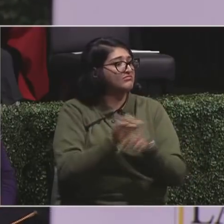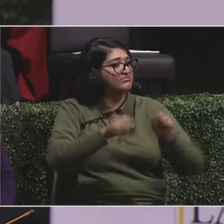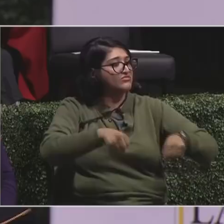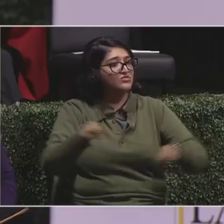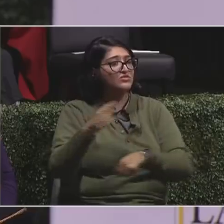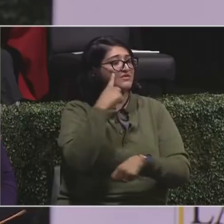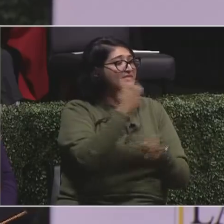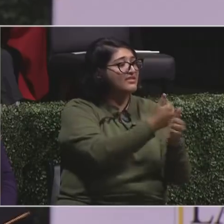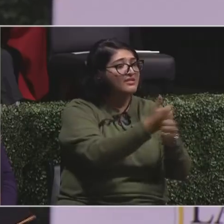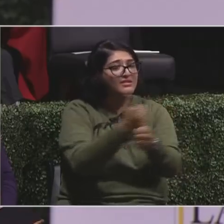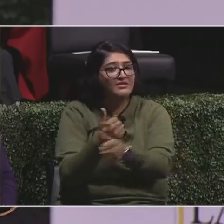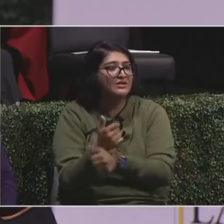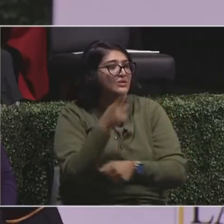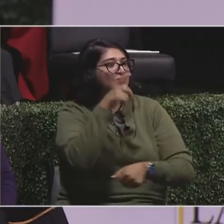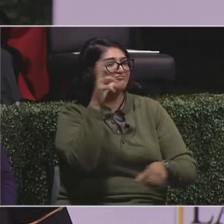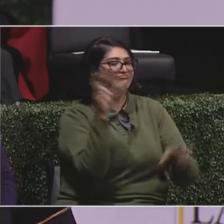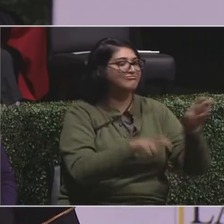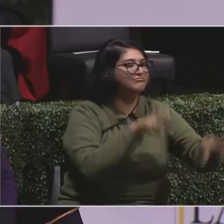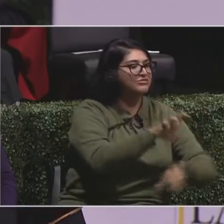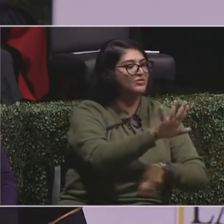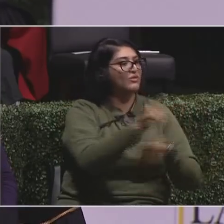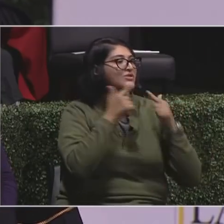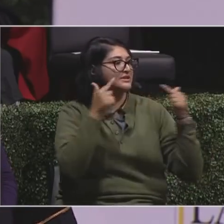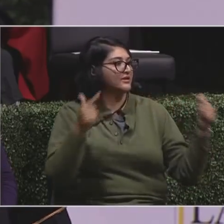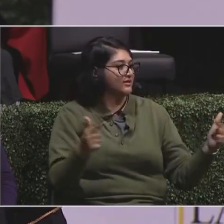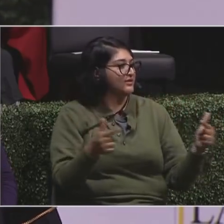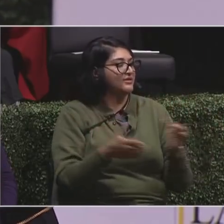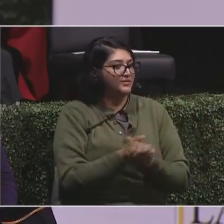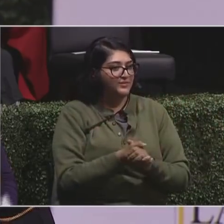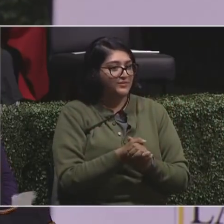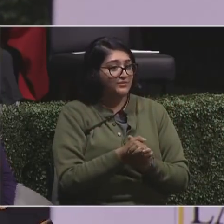GROWTH, AND MORE FULL OF TOOLS TO STRENGTHEN BUSINESS BY DEVELOPING THE